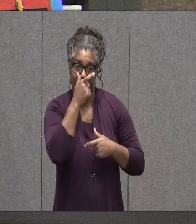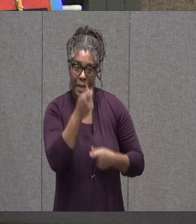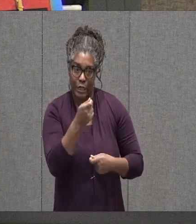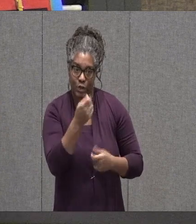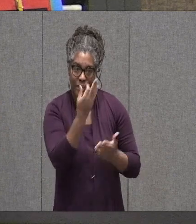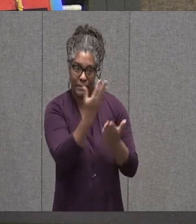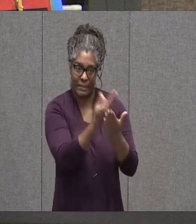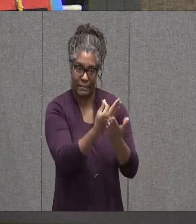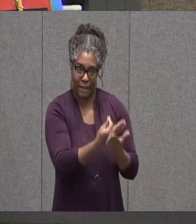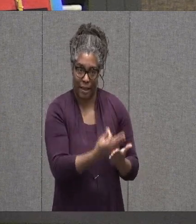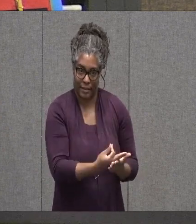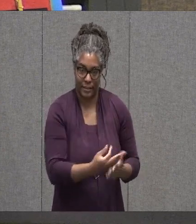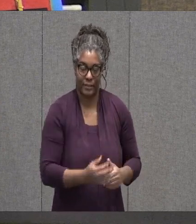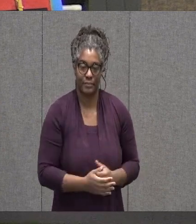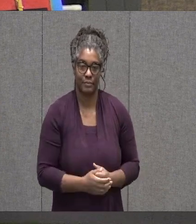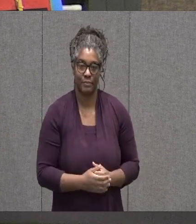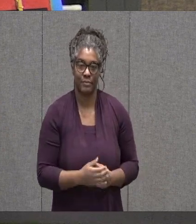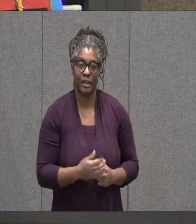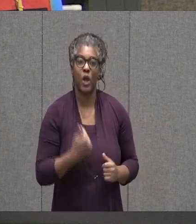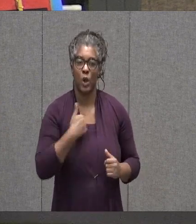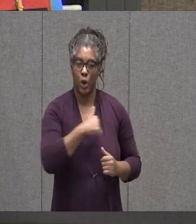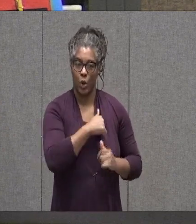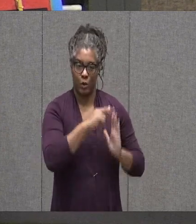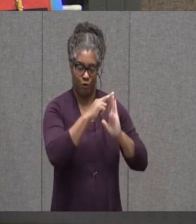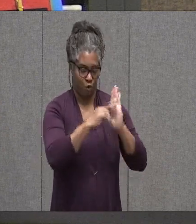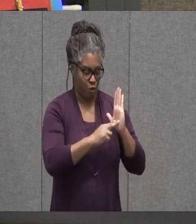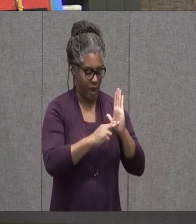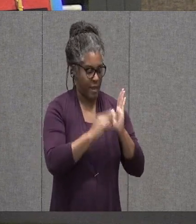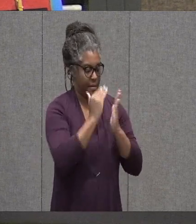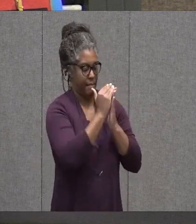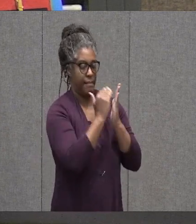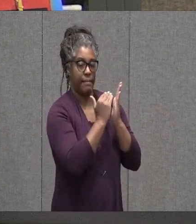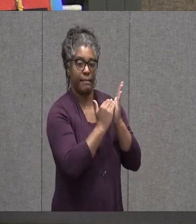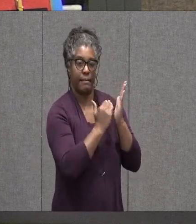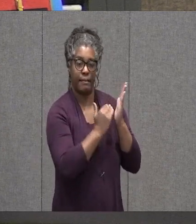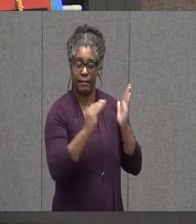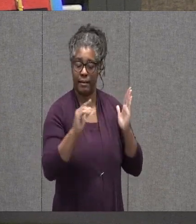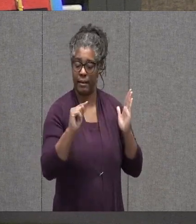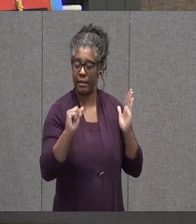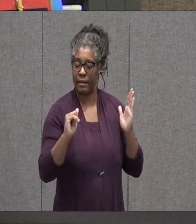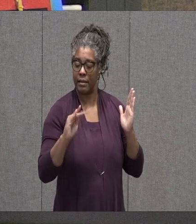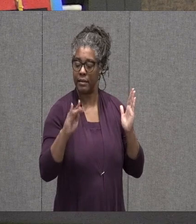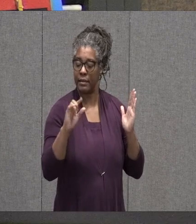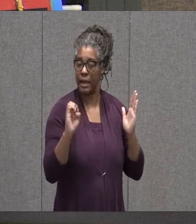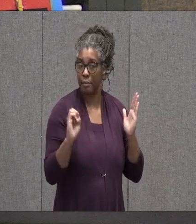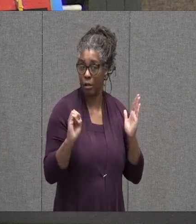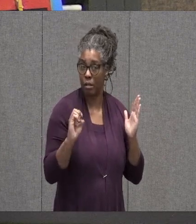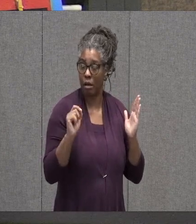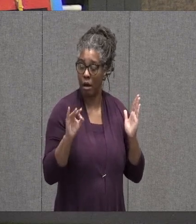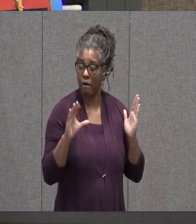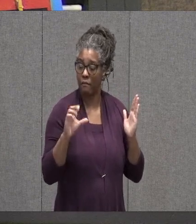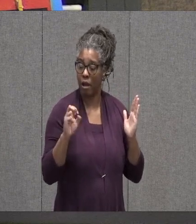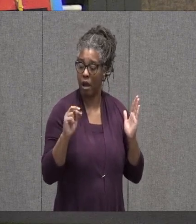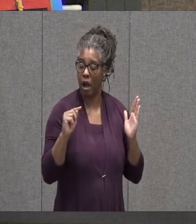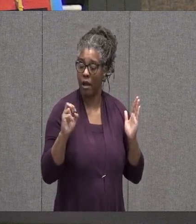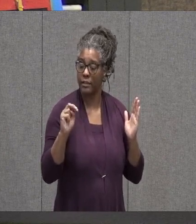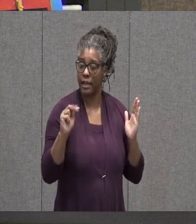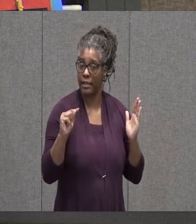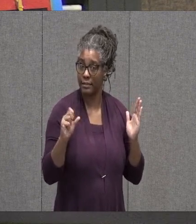So, we read the table of contents, and we know that the first topic we're gonna be covering is earning money.